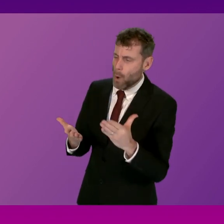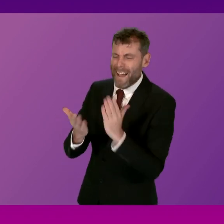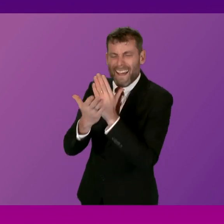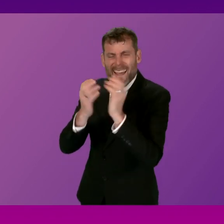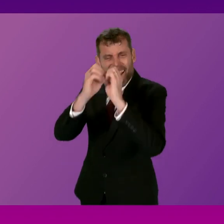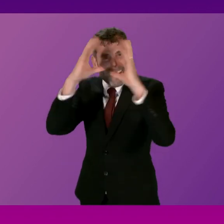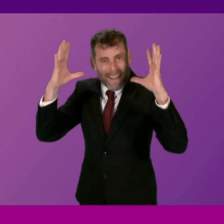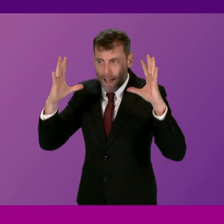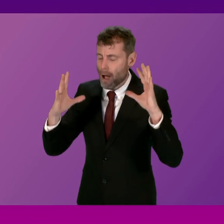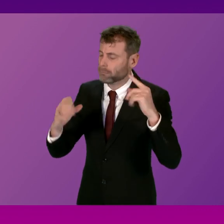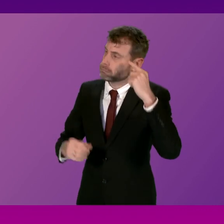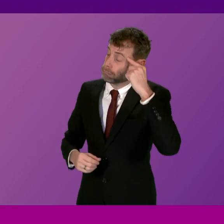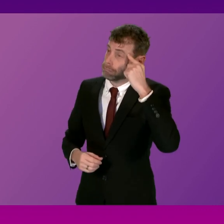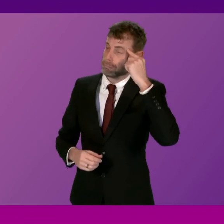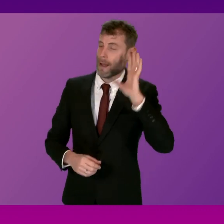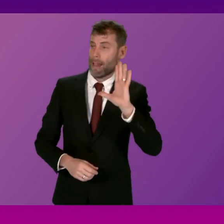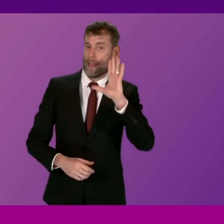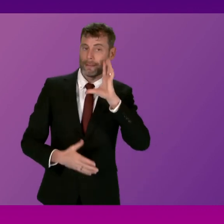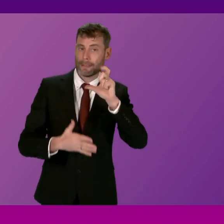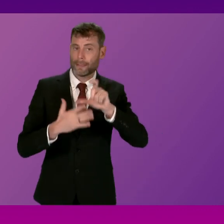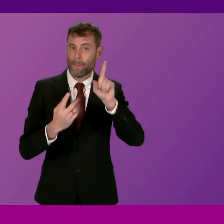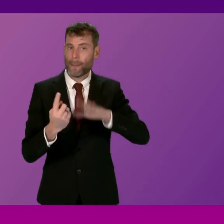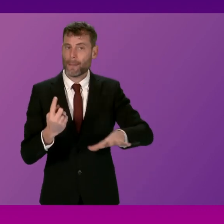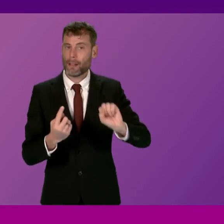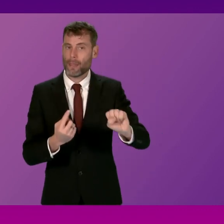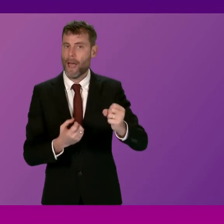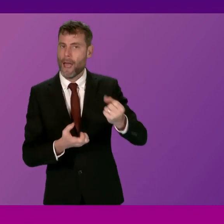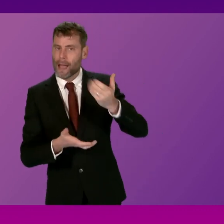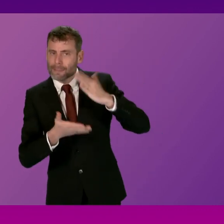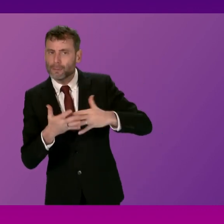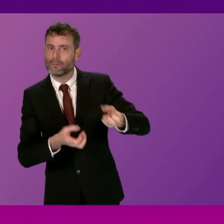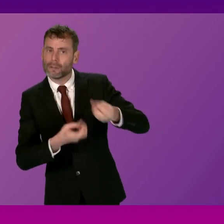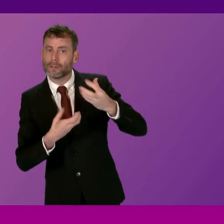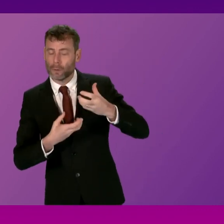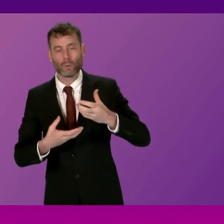and I hope that the minister will respond to what I have said when she sums up. This debate will continue.